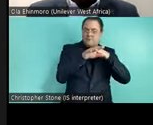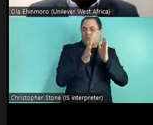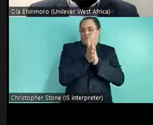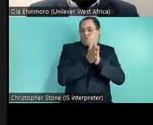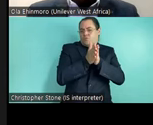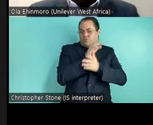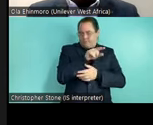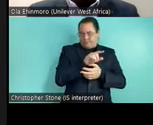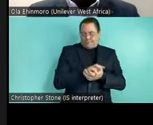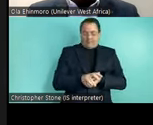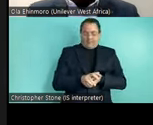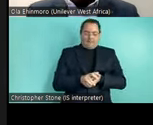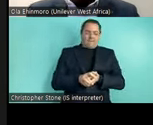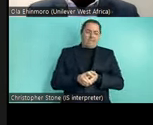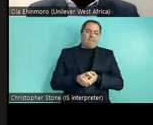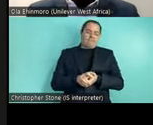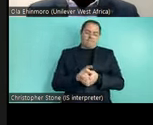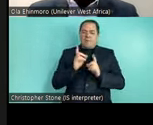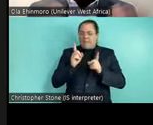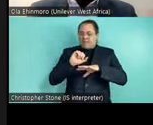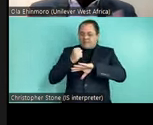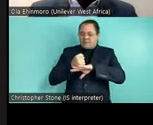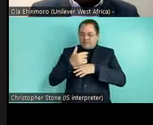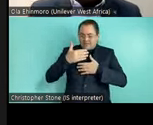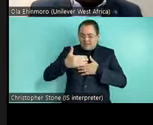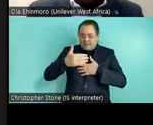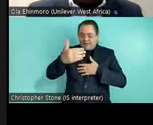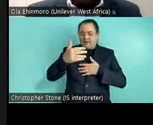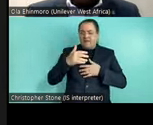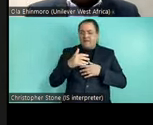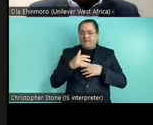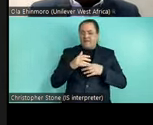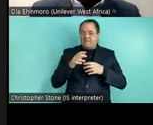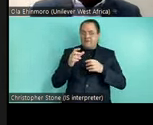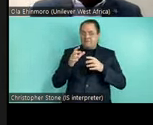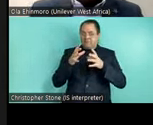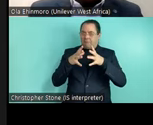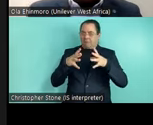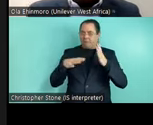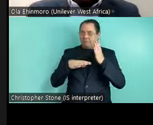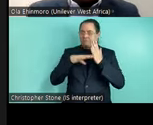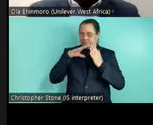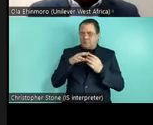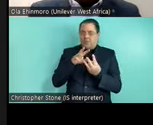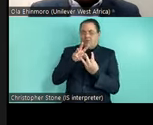15:04:44 So we follow this in three prong approach. So the first one is to get our house